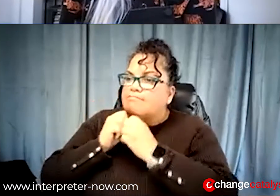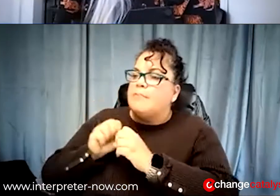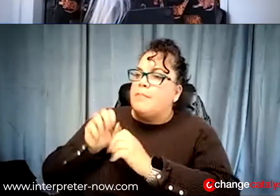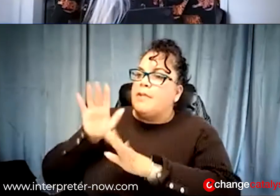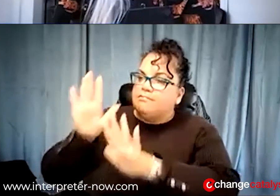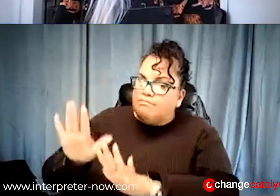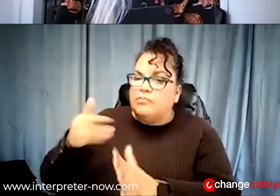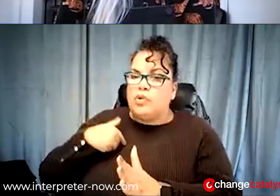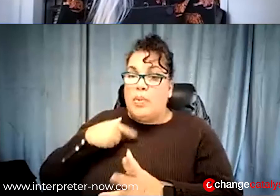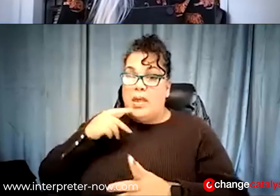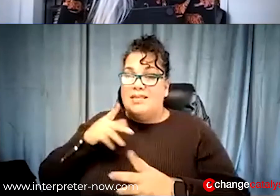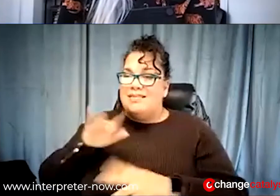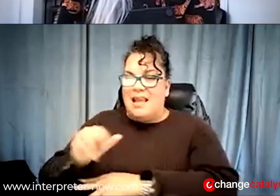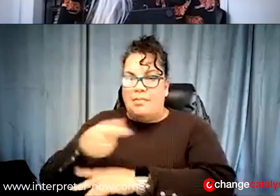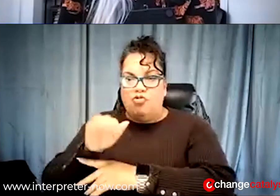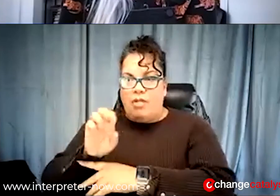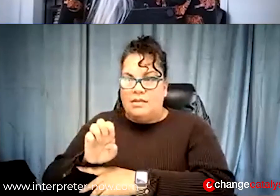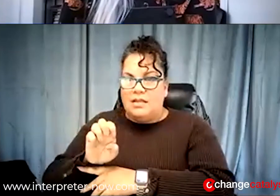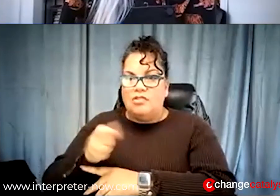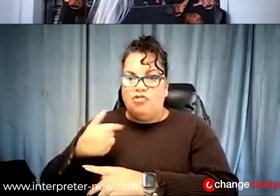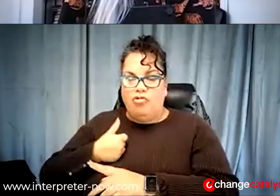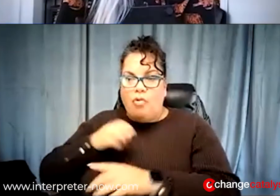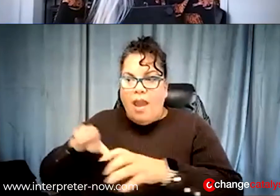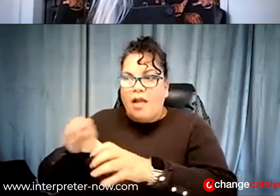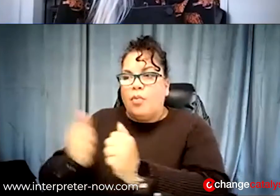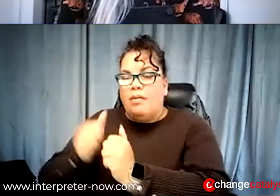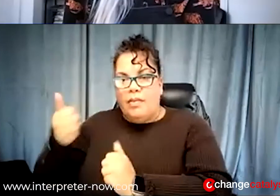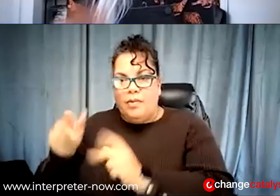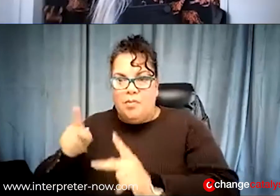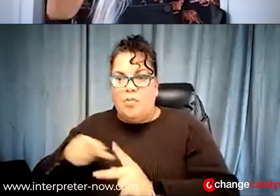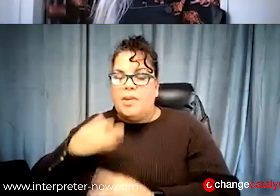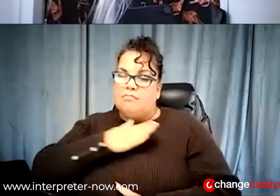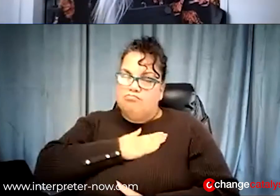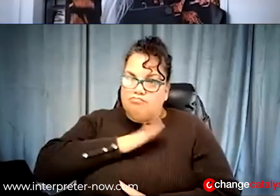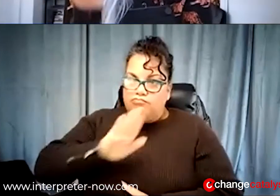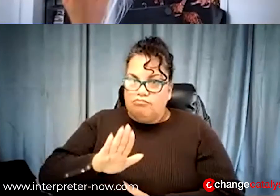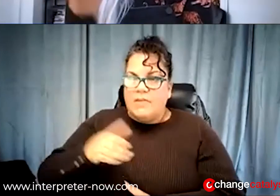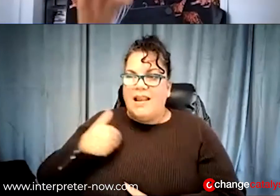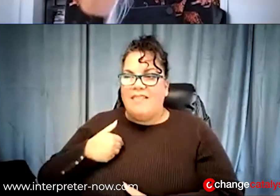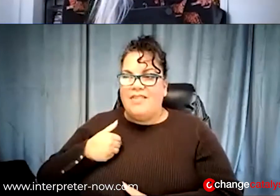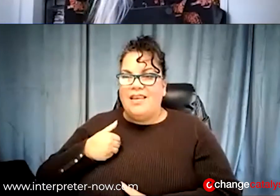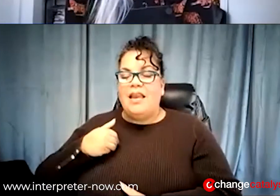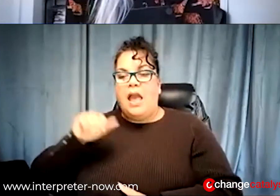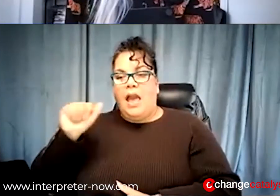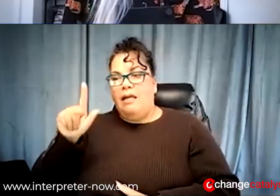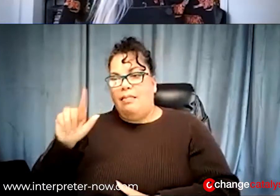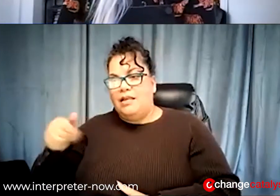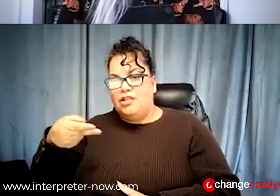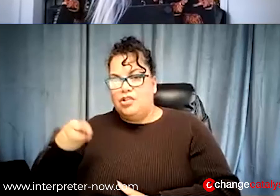Oftentimes we're very focused on being empathetic and having external allyship, and also, sometimes